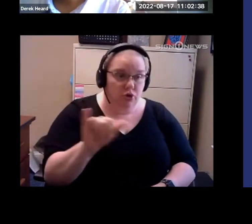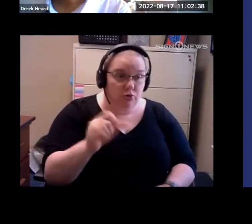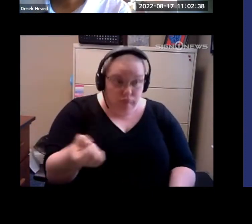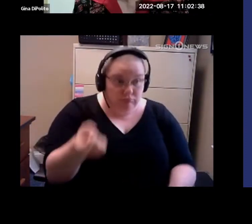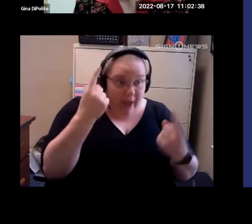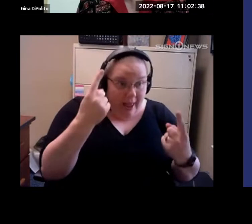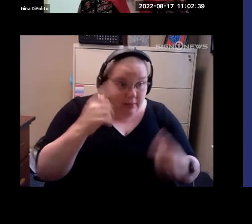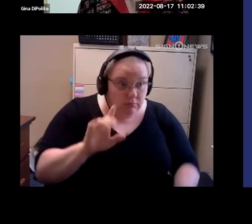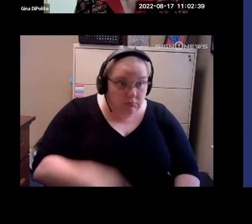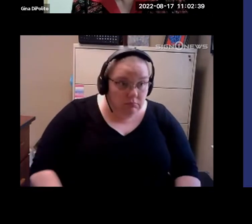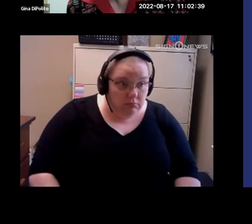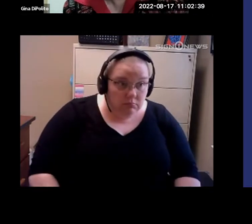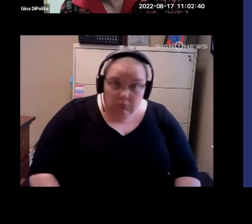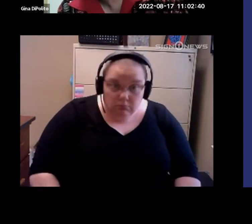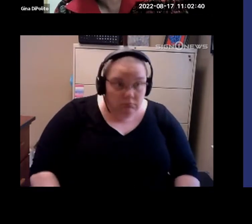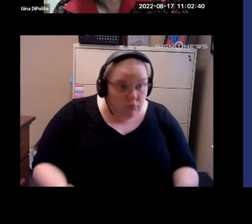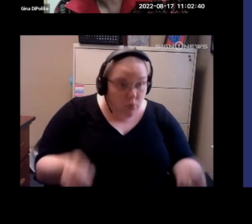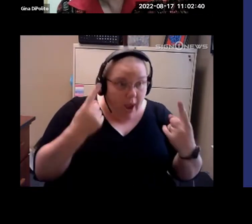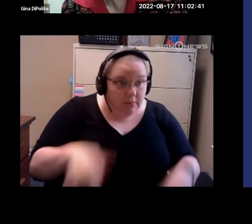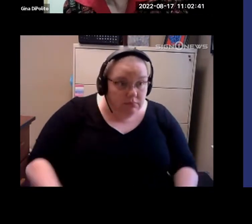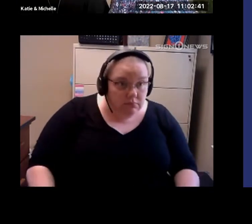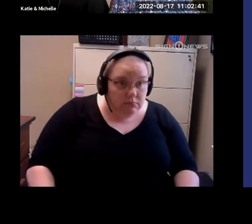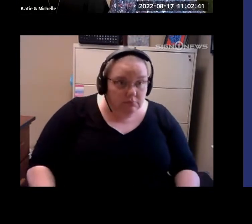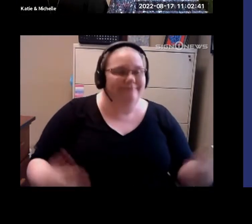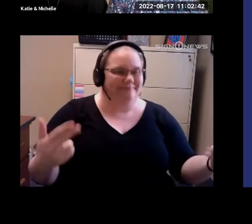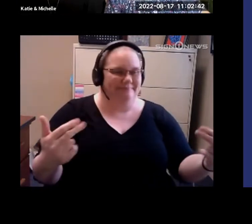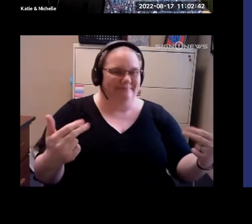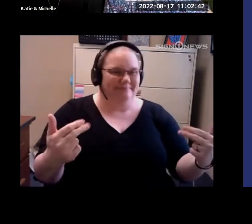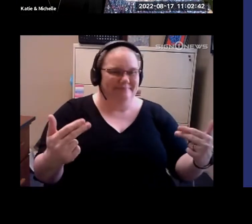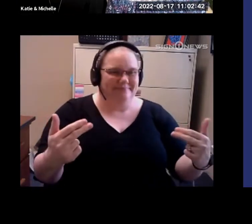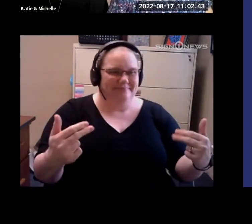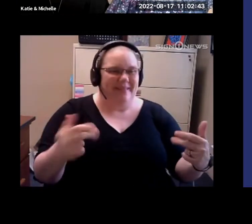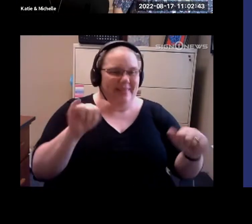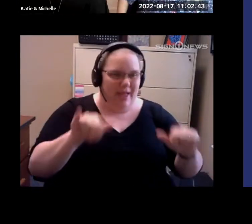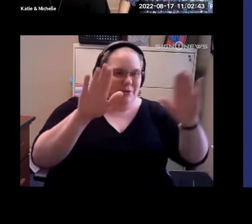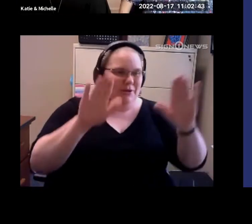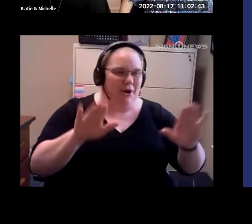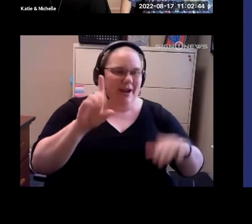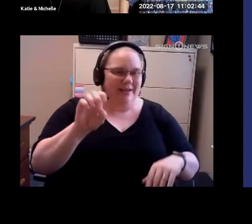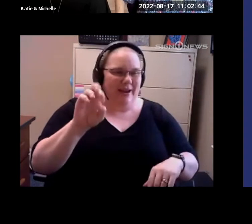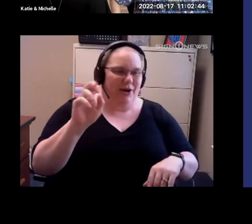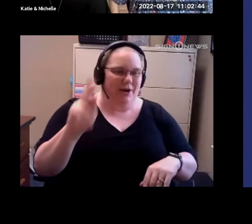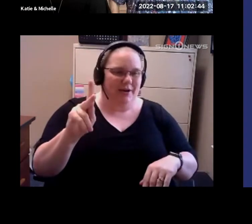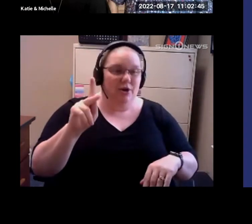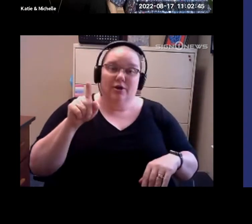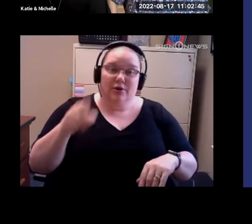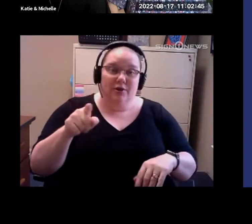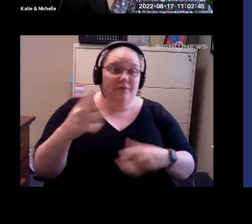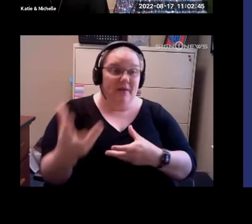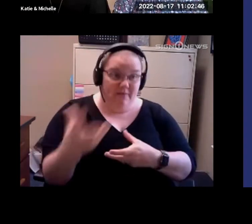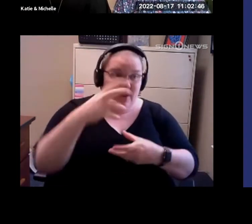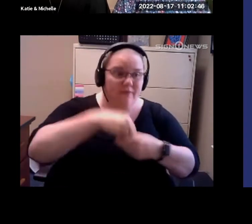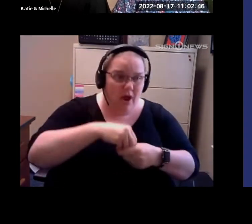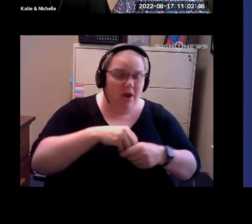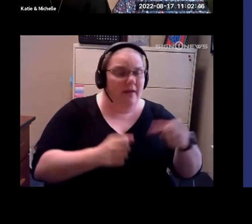that was great dear and Derek you've gotten really involved in voting advocacy this